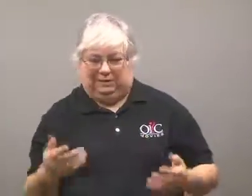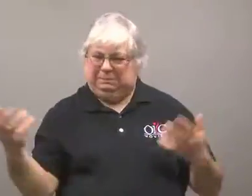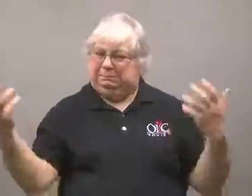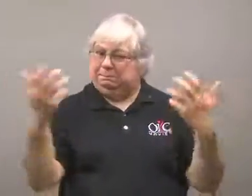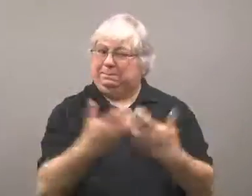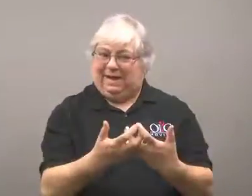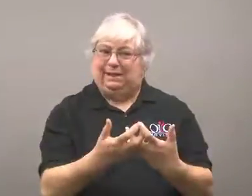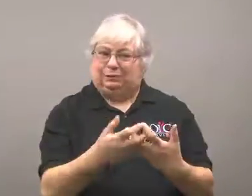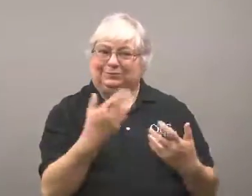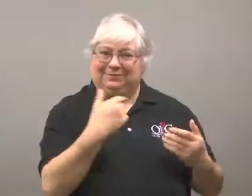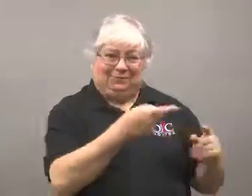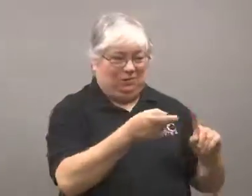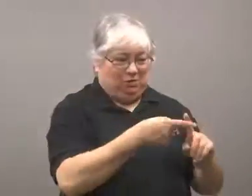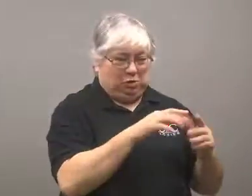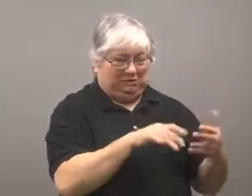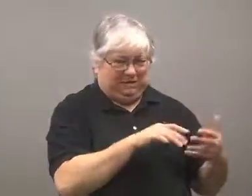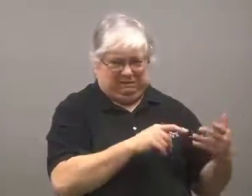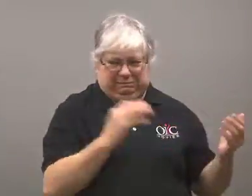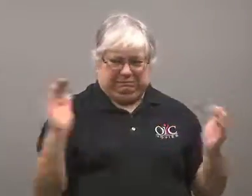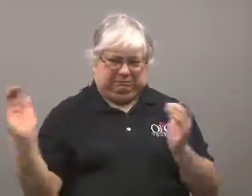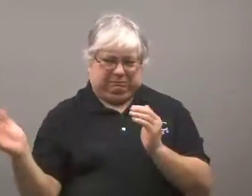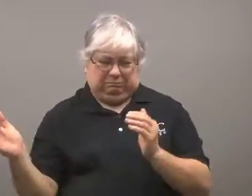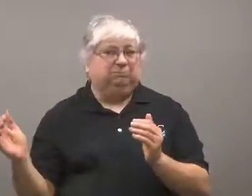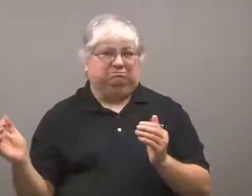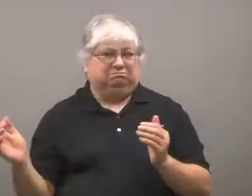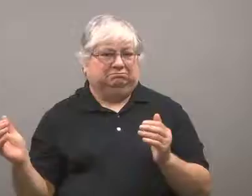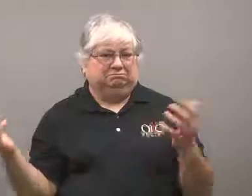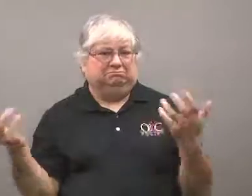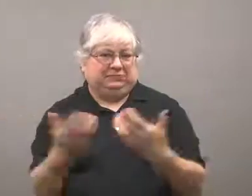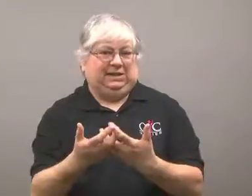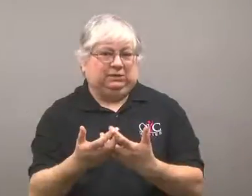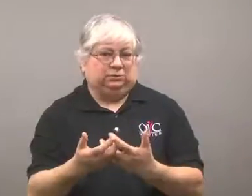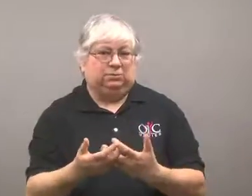That data pretty much matched the conclusions from the first study.